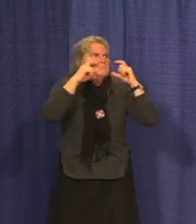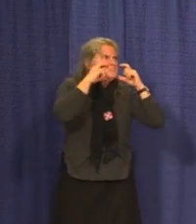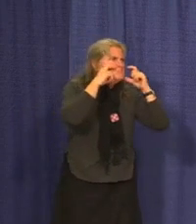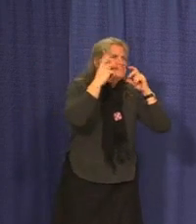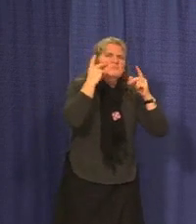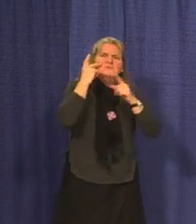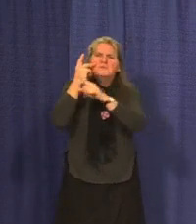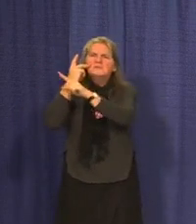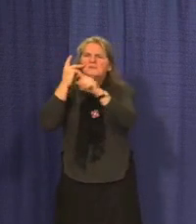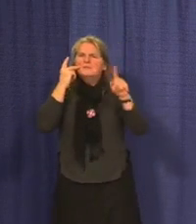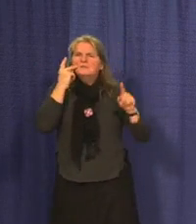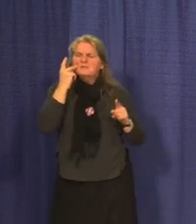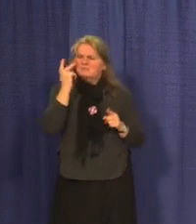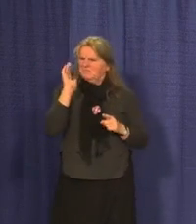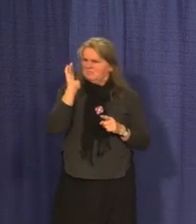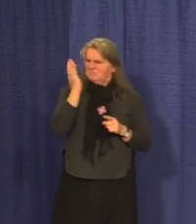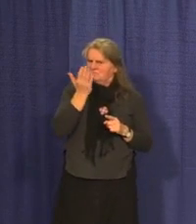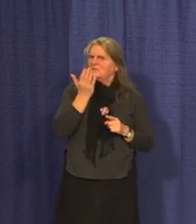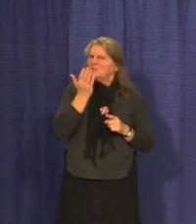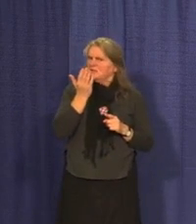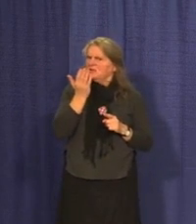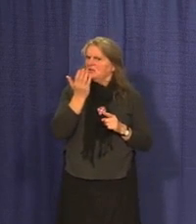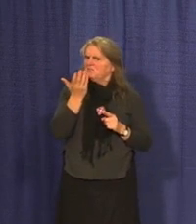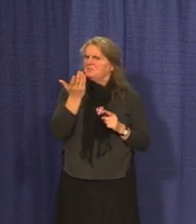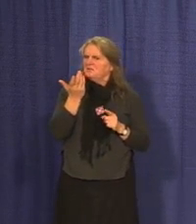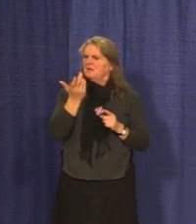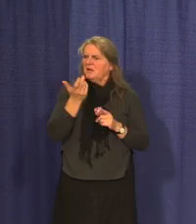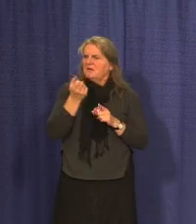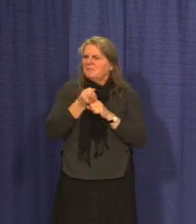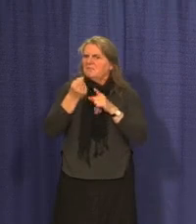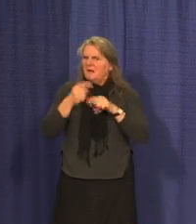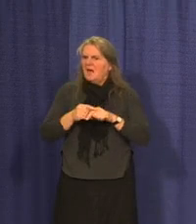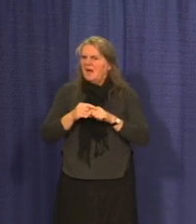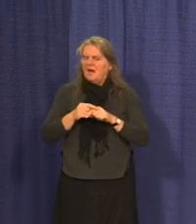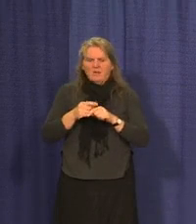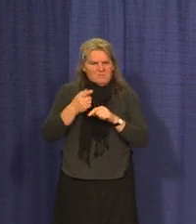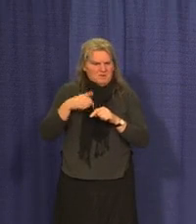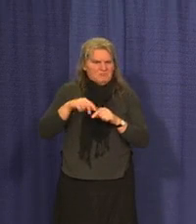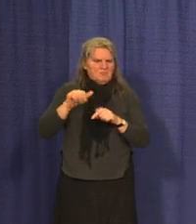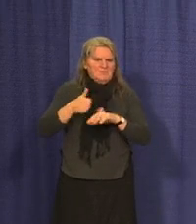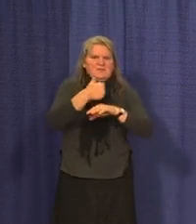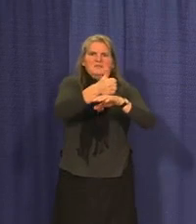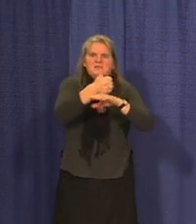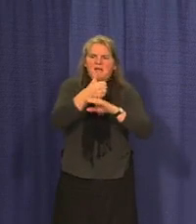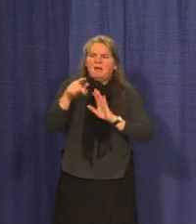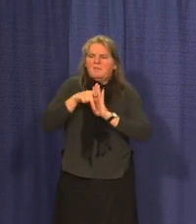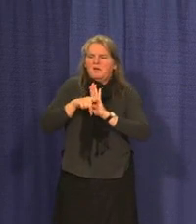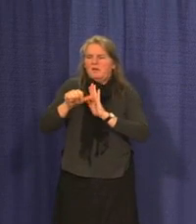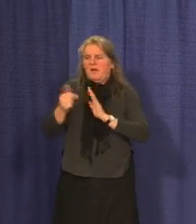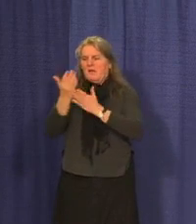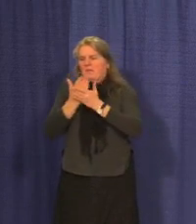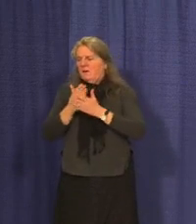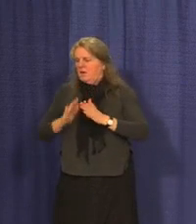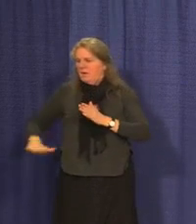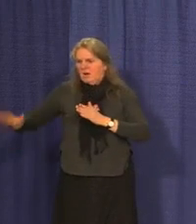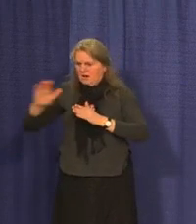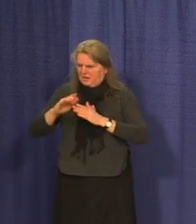public settings. We know that evidence of effect is accumulating, as is practical experience and implementation of